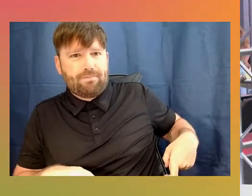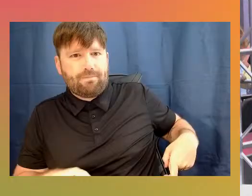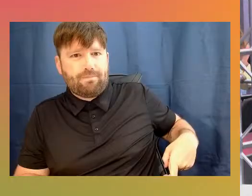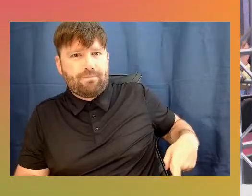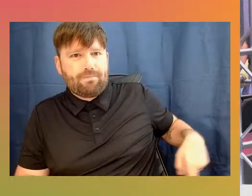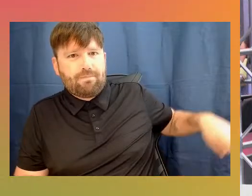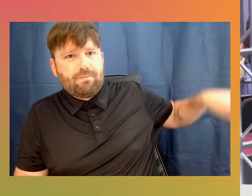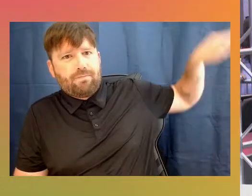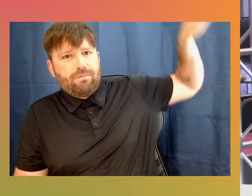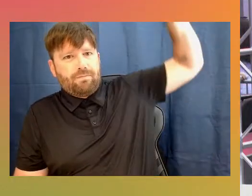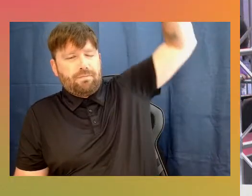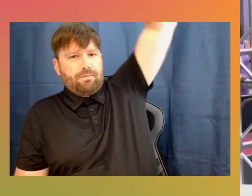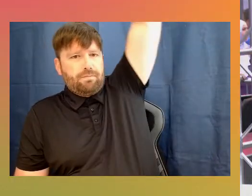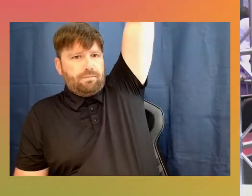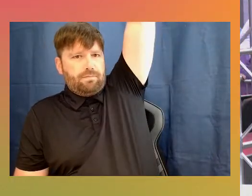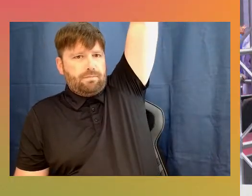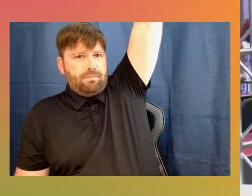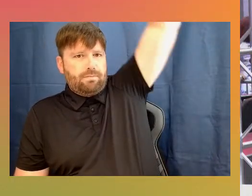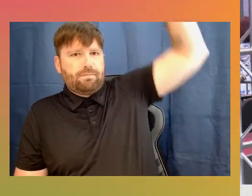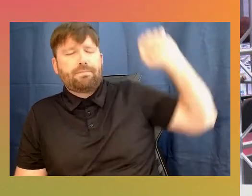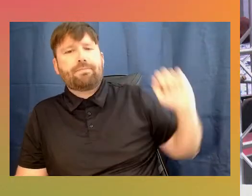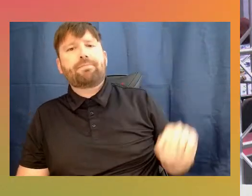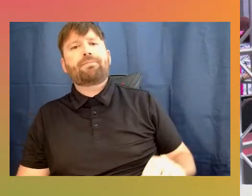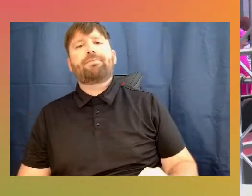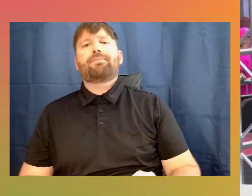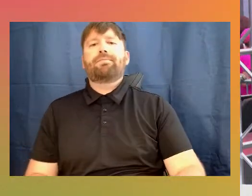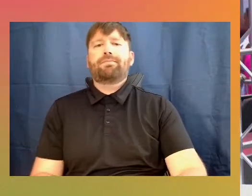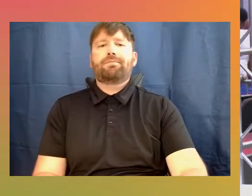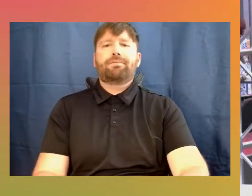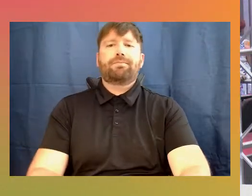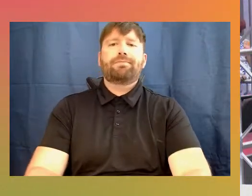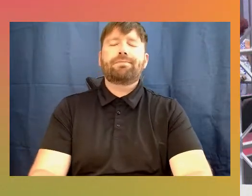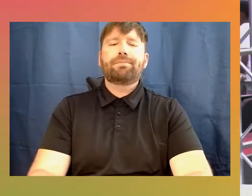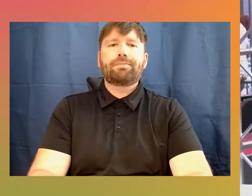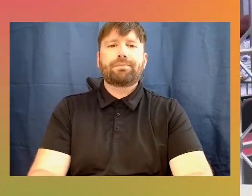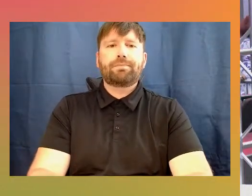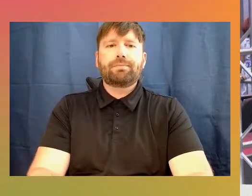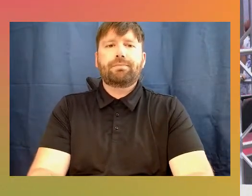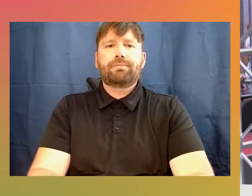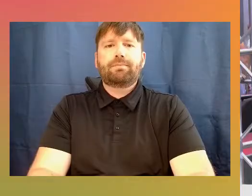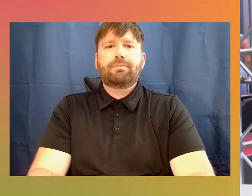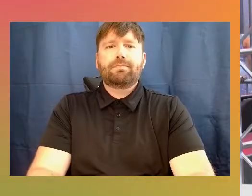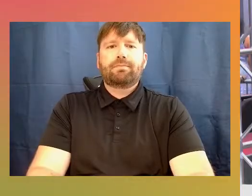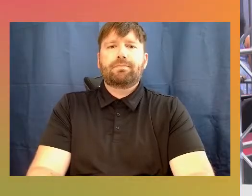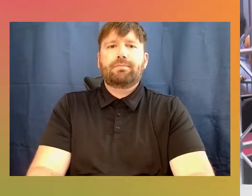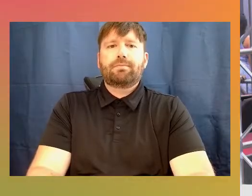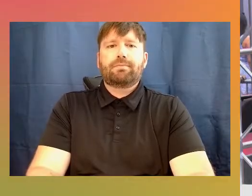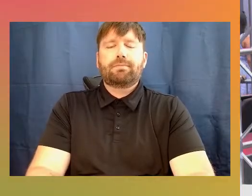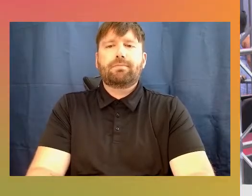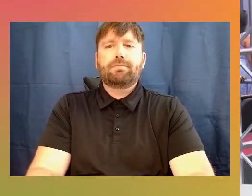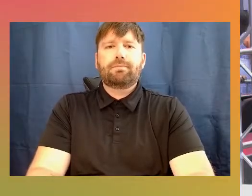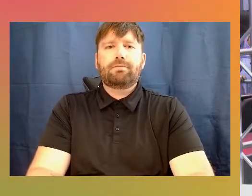BEHIND YOU. YOUR RIGHT ARM IS THE STEADY ARM IN TO THE MAT.